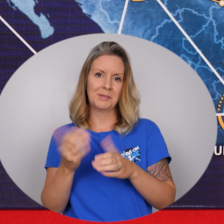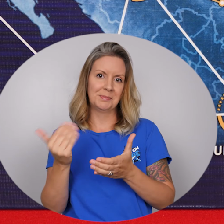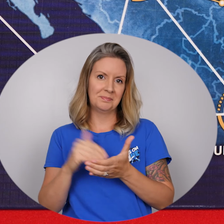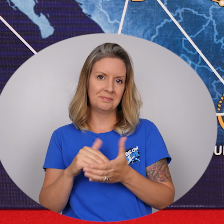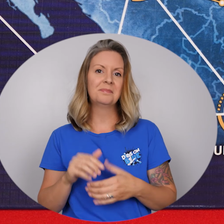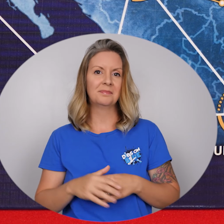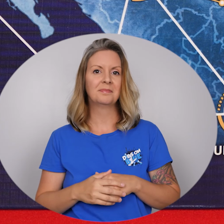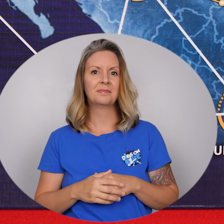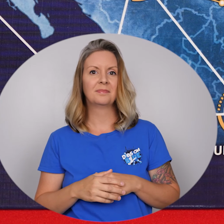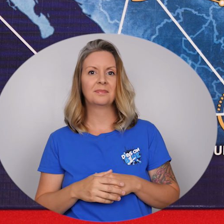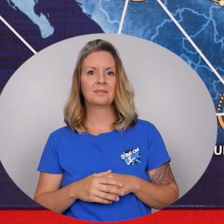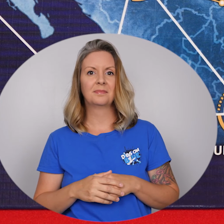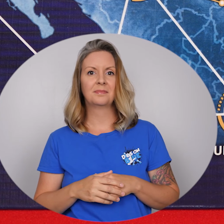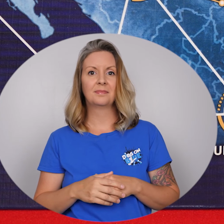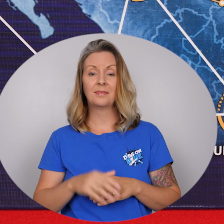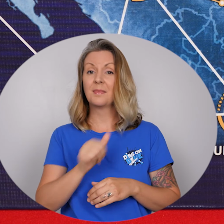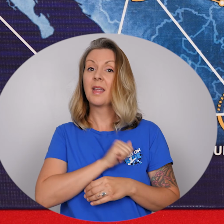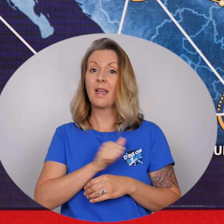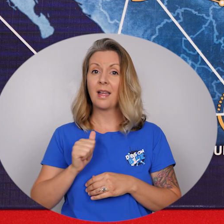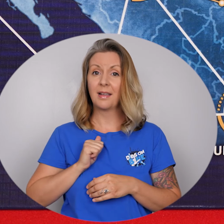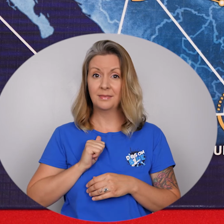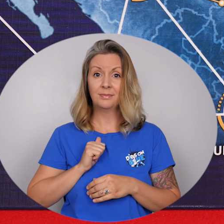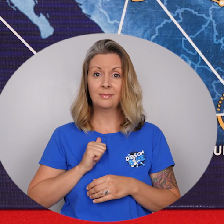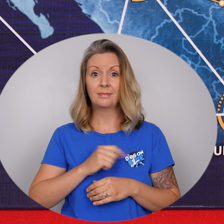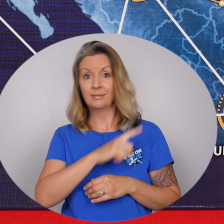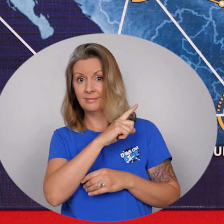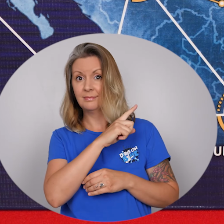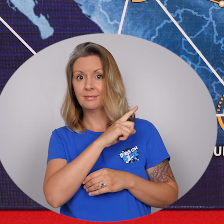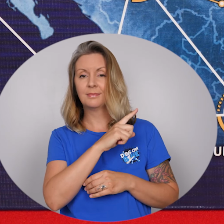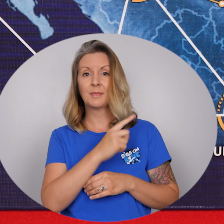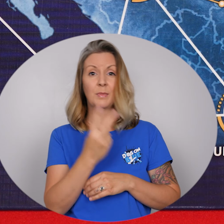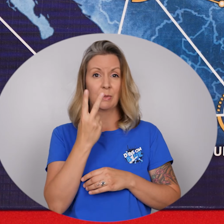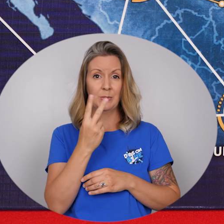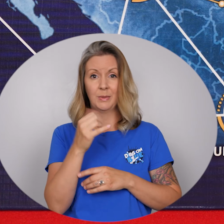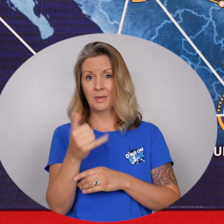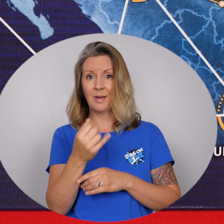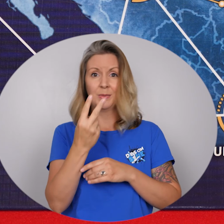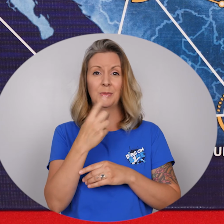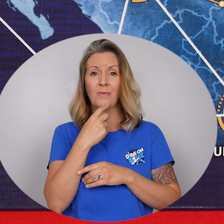color would require its own separate action. Here, Atlanta has 2 yellow cubes, 2 red cubes,